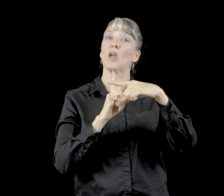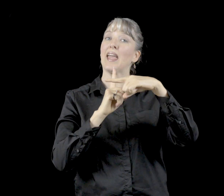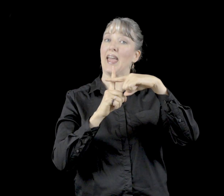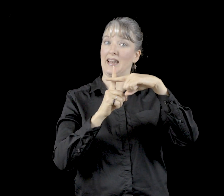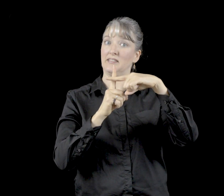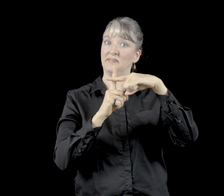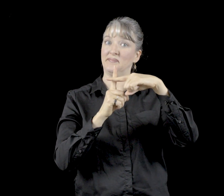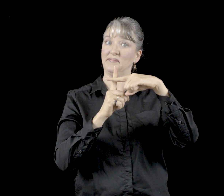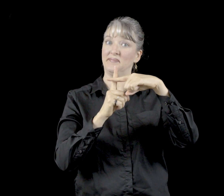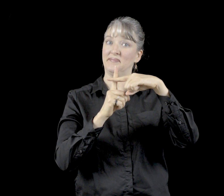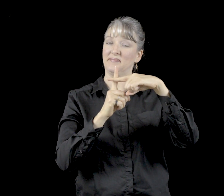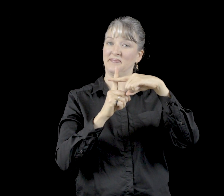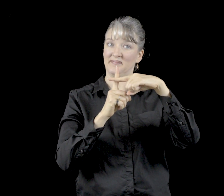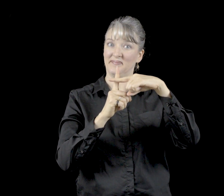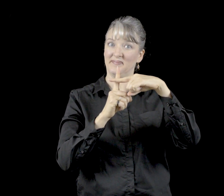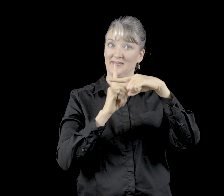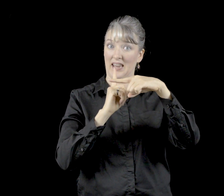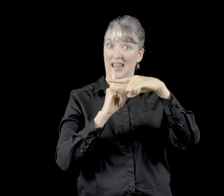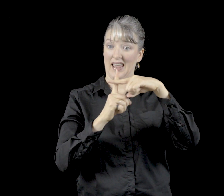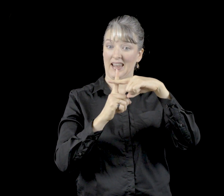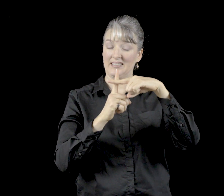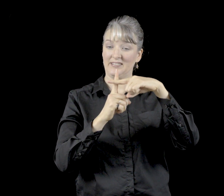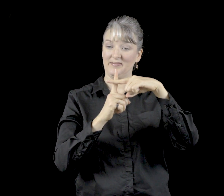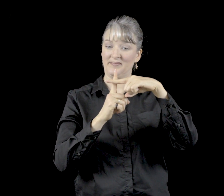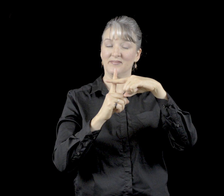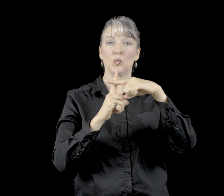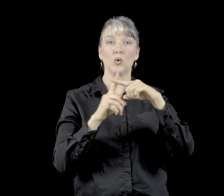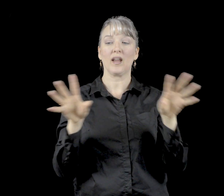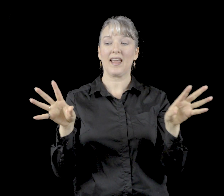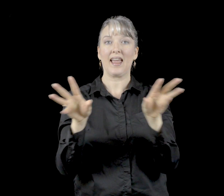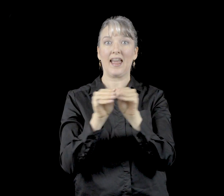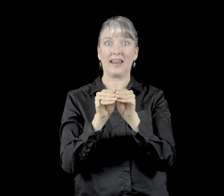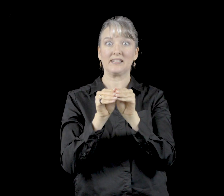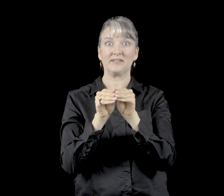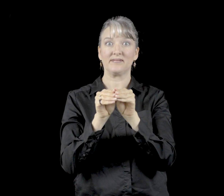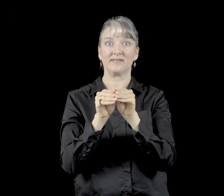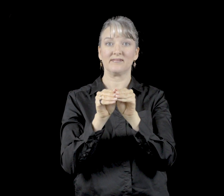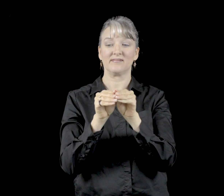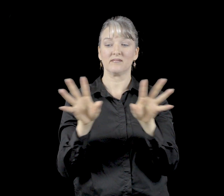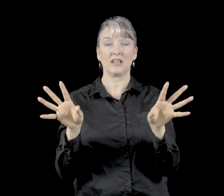Or plus sign Or more than, sum.. Or altogether